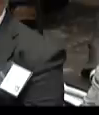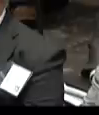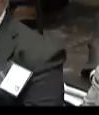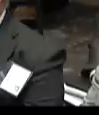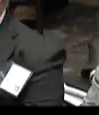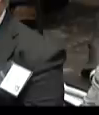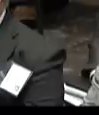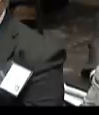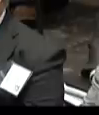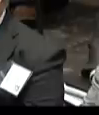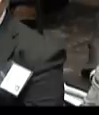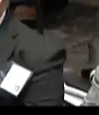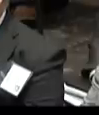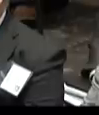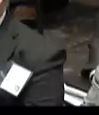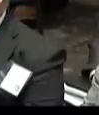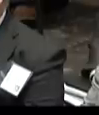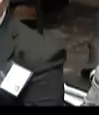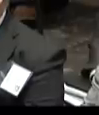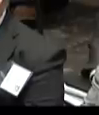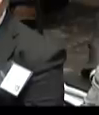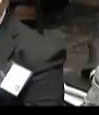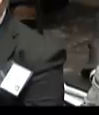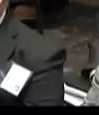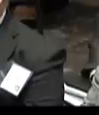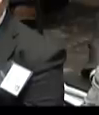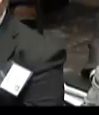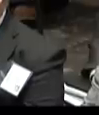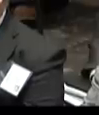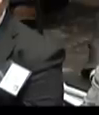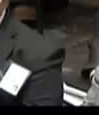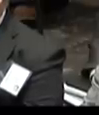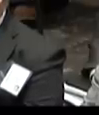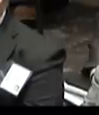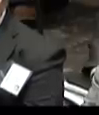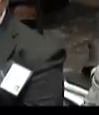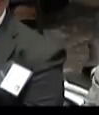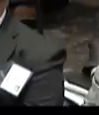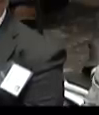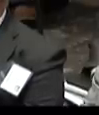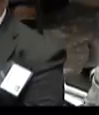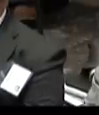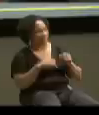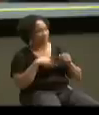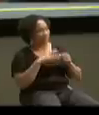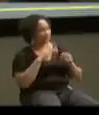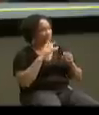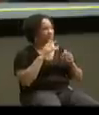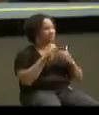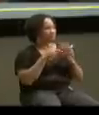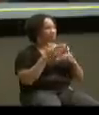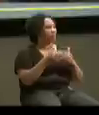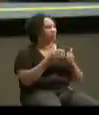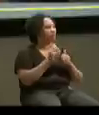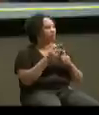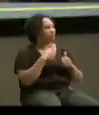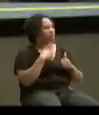I'M DAN BECKHOUSE, MICHELLE, YOU HAVE BEEN GETTING PROGRESSIVELY MORE SOUTHERN TODAY. WELCOME HOME.